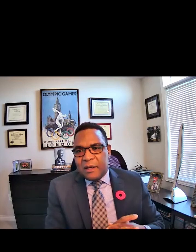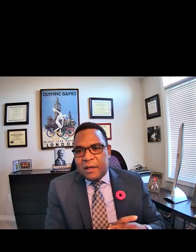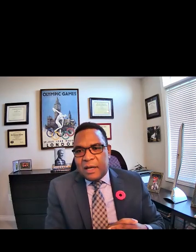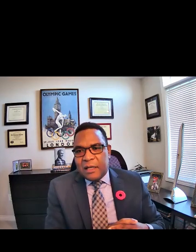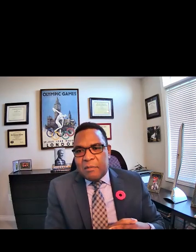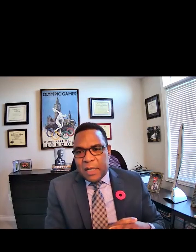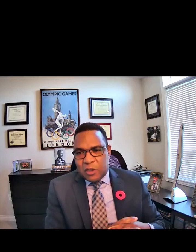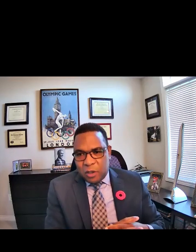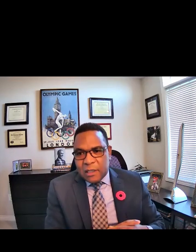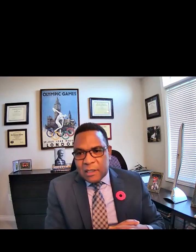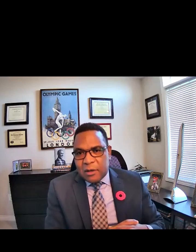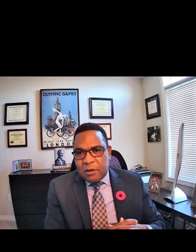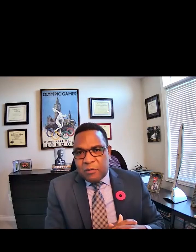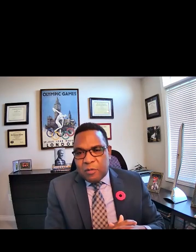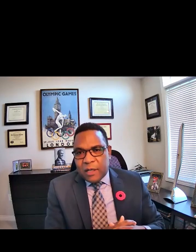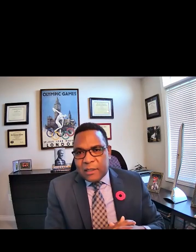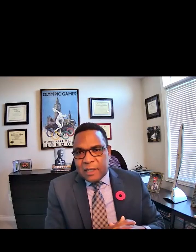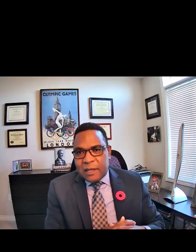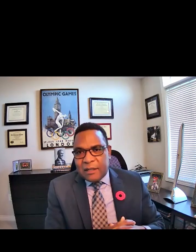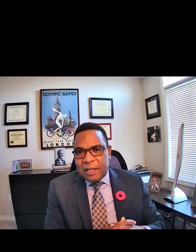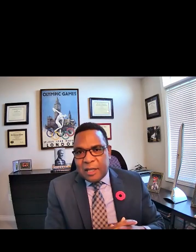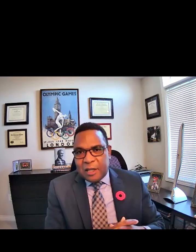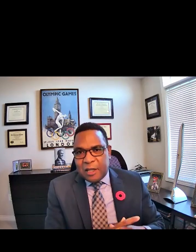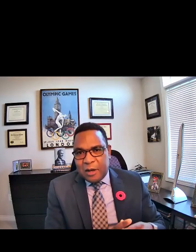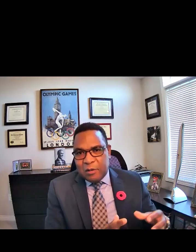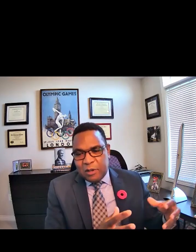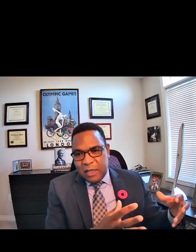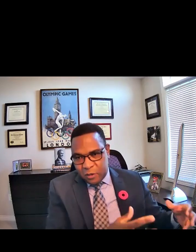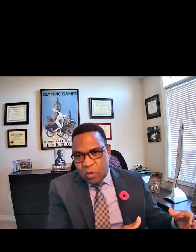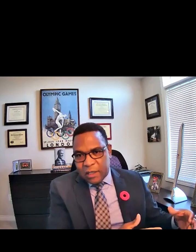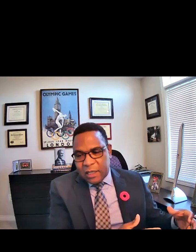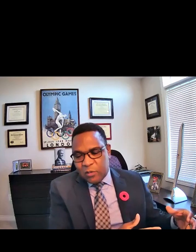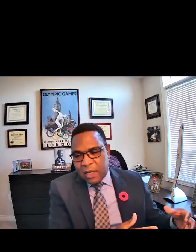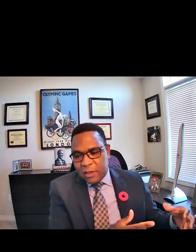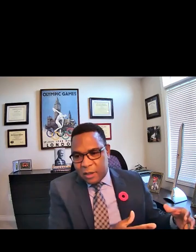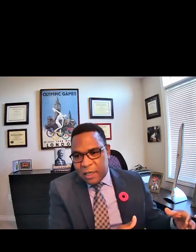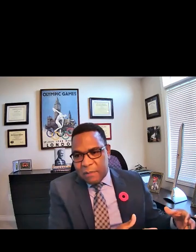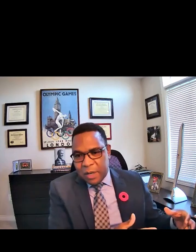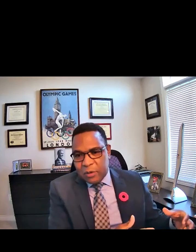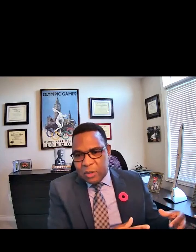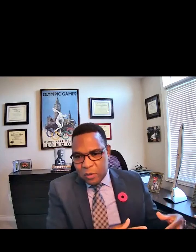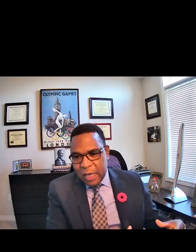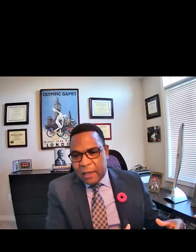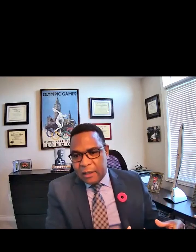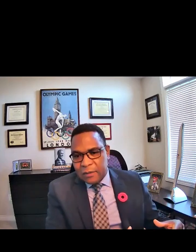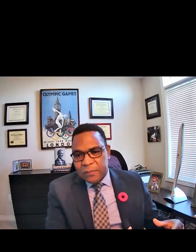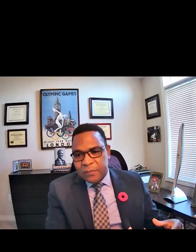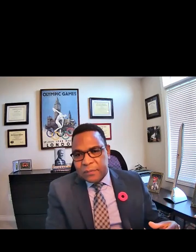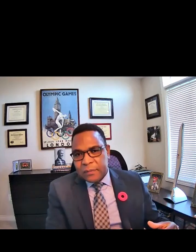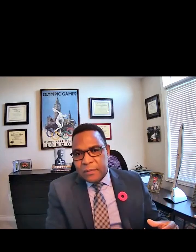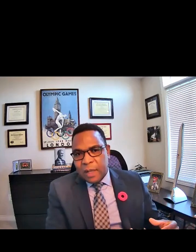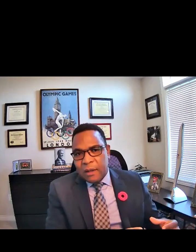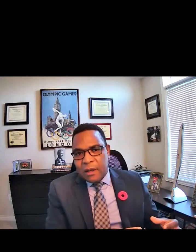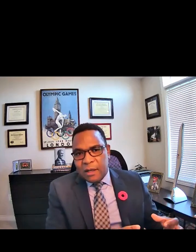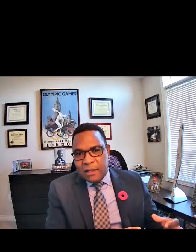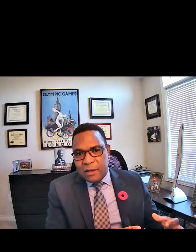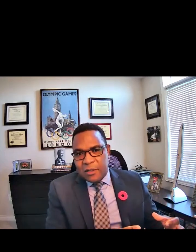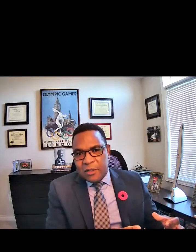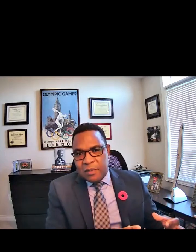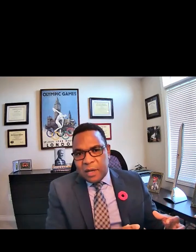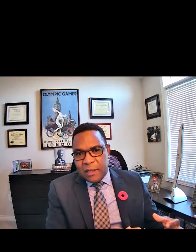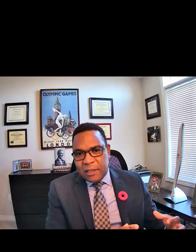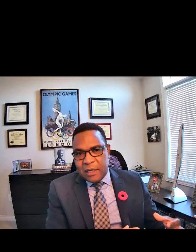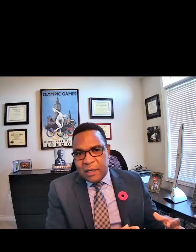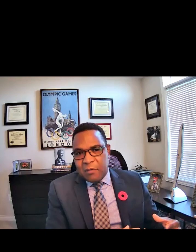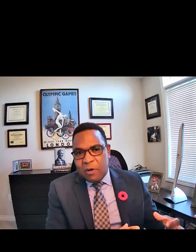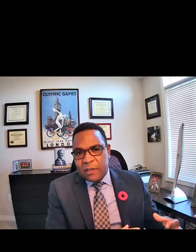And majority of what this work that we are talking about today is going to be us sharing